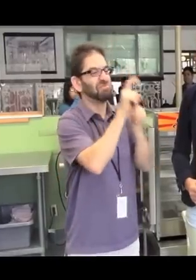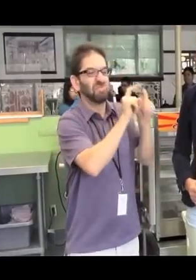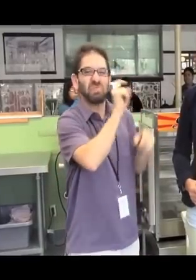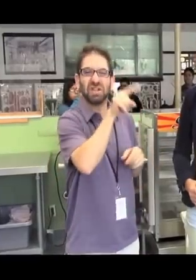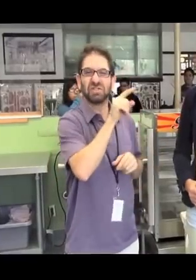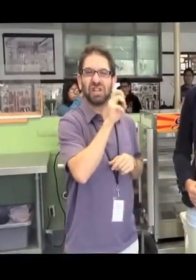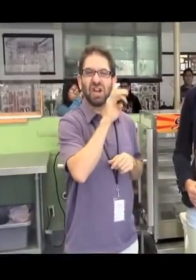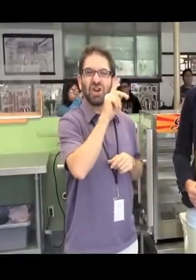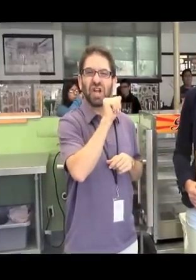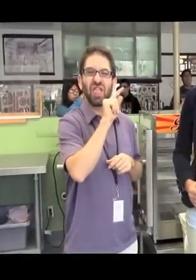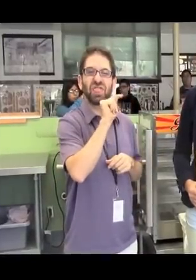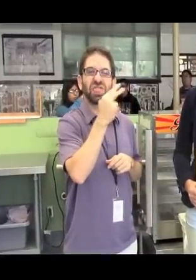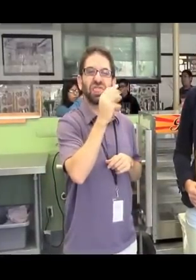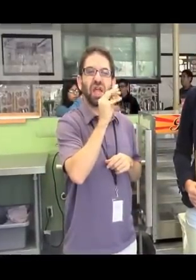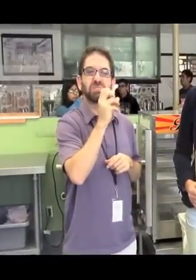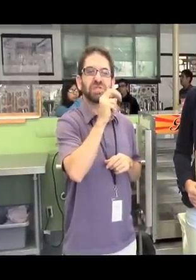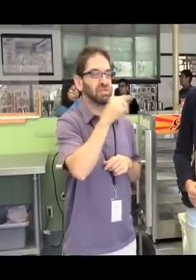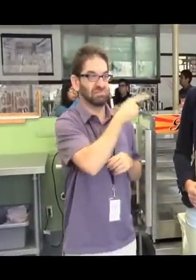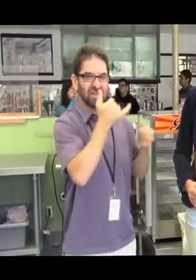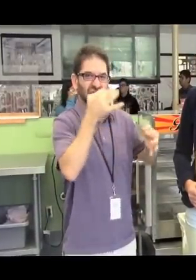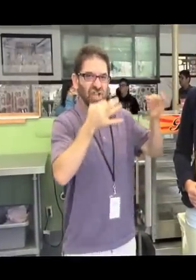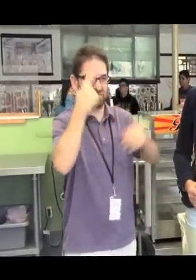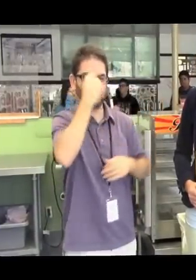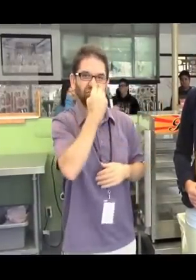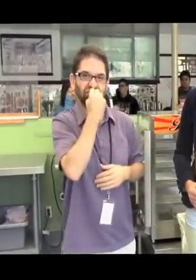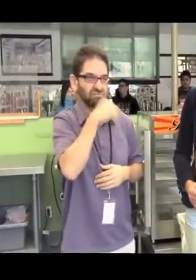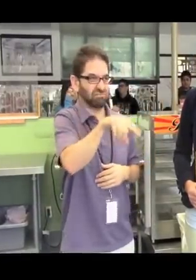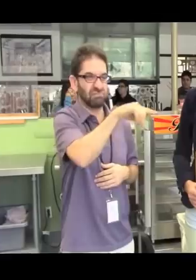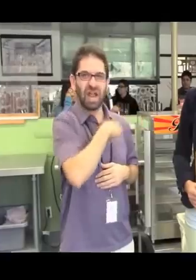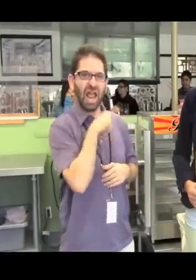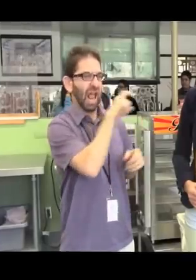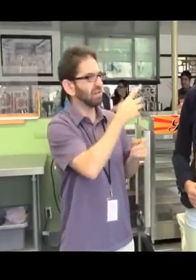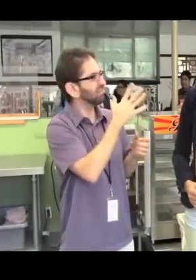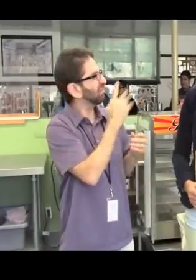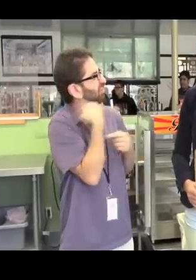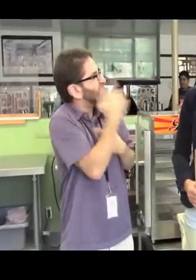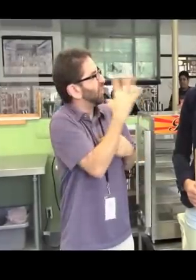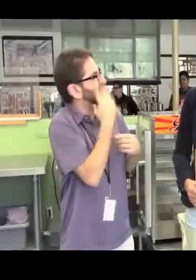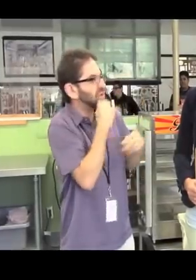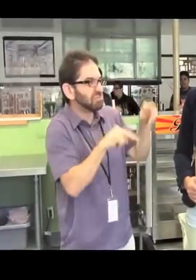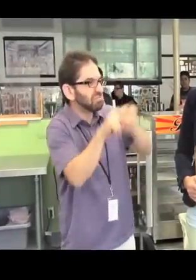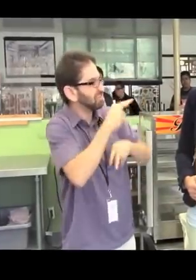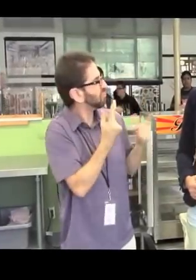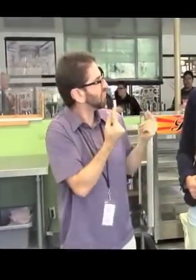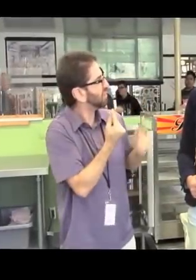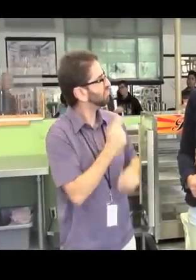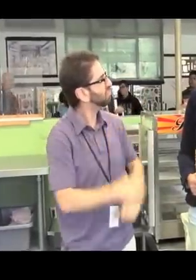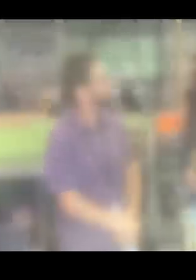TV Teacher: Hello, I'm interviewing a FEAST judge, Erika Thompson. TV Teacher: We ask you what are your experiences observing this competition?